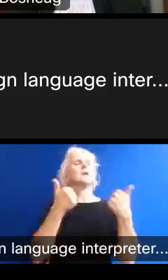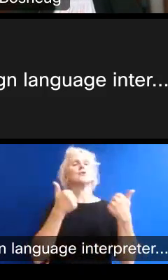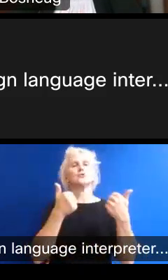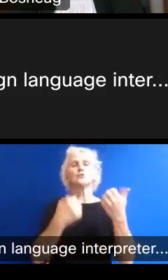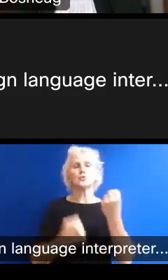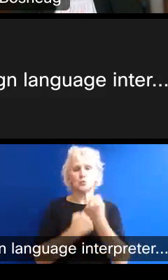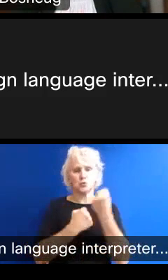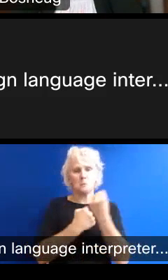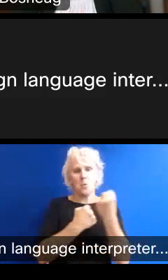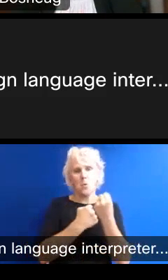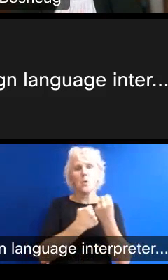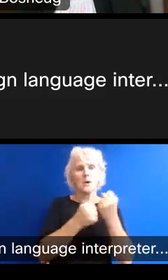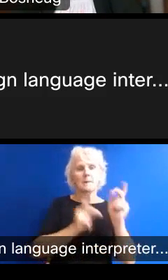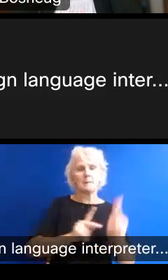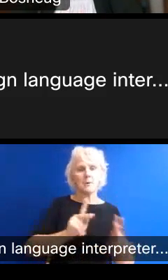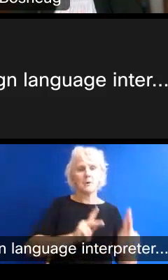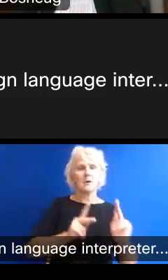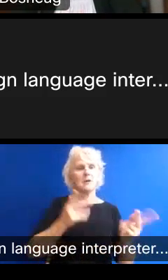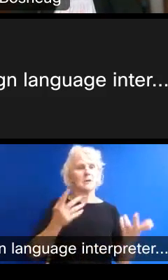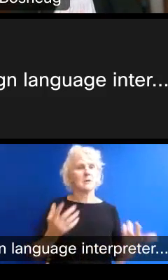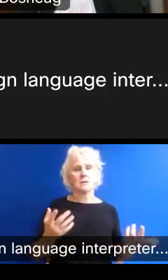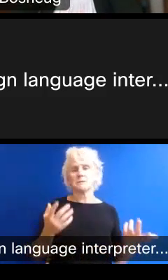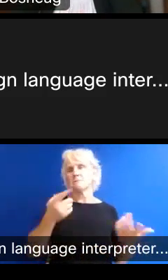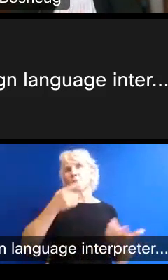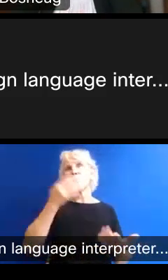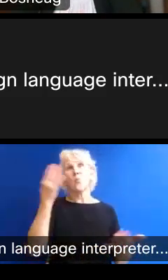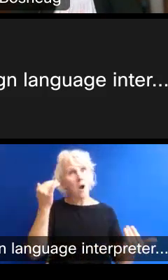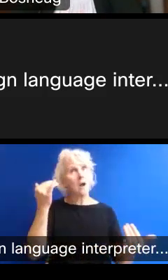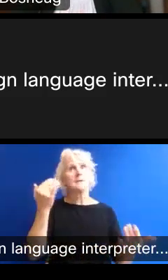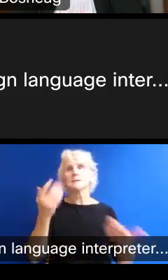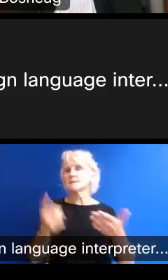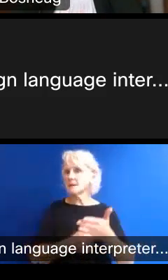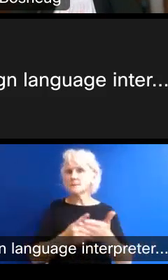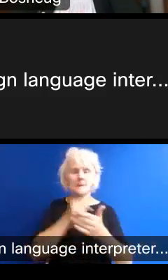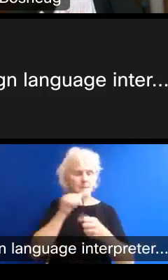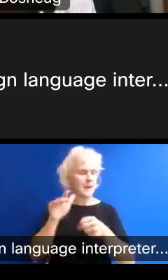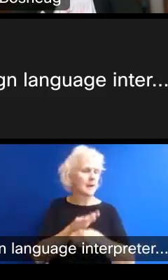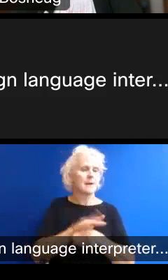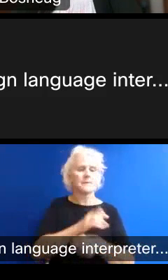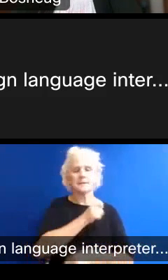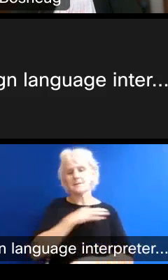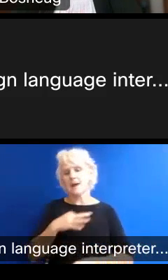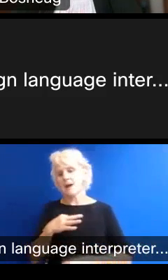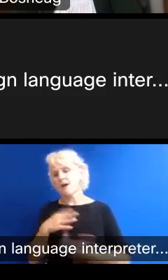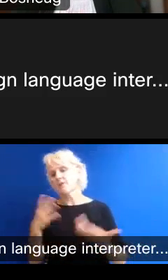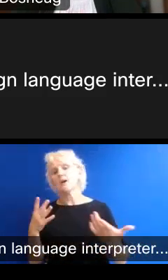context. For example, with staffing shortages and changes to services happening frequently,